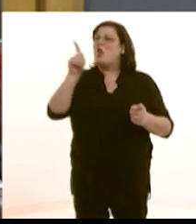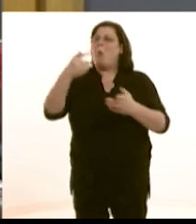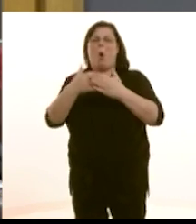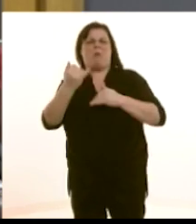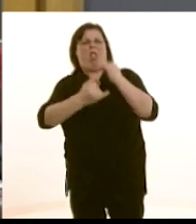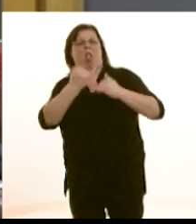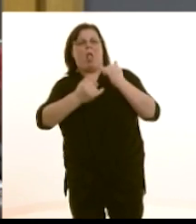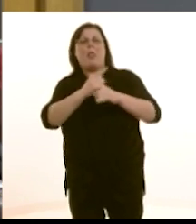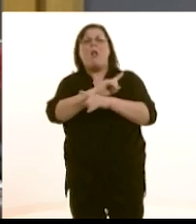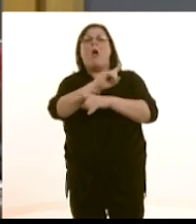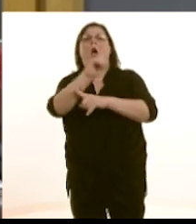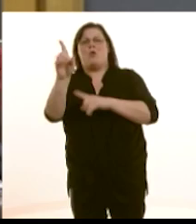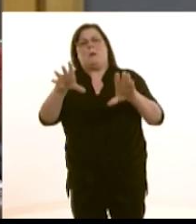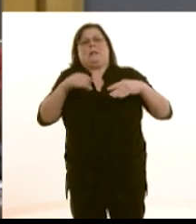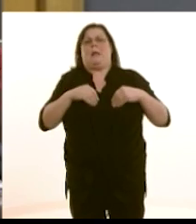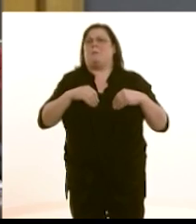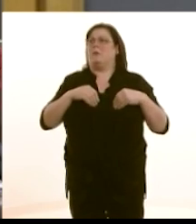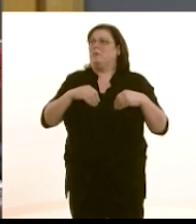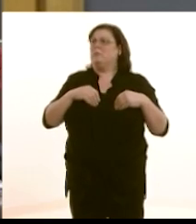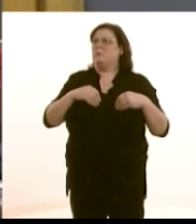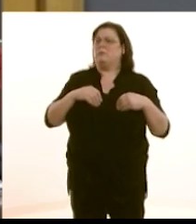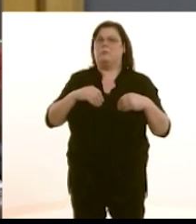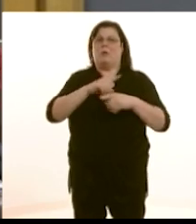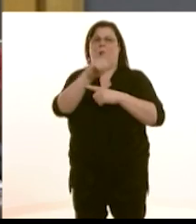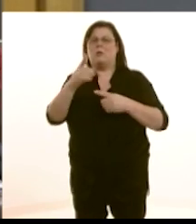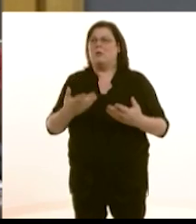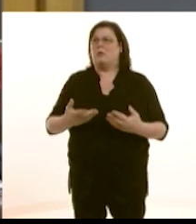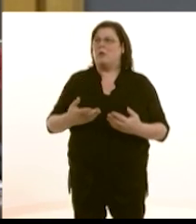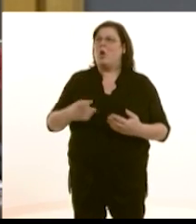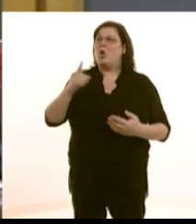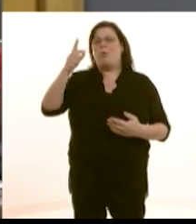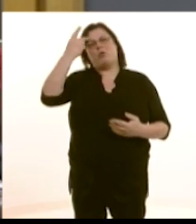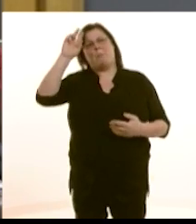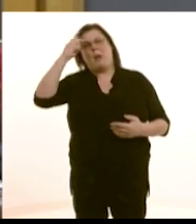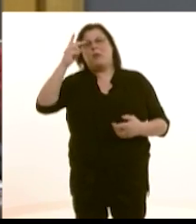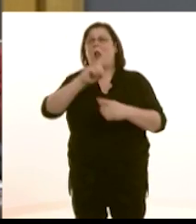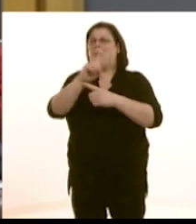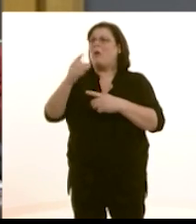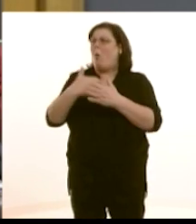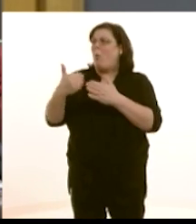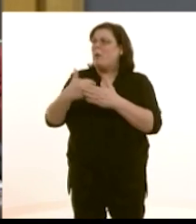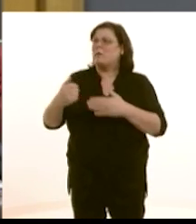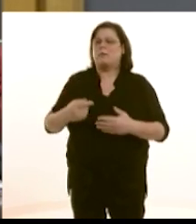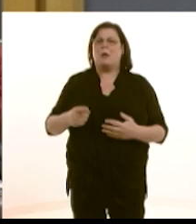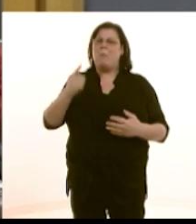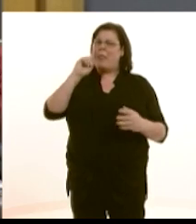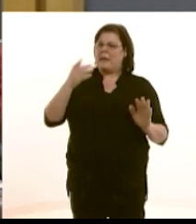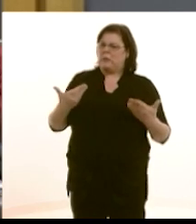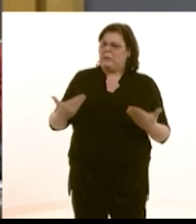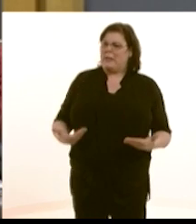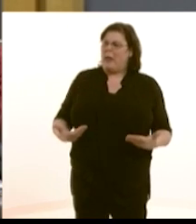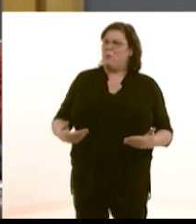our proposals are accepted by yourselvesóyou come round. Is it not time now to come round